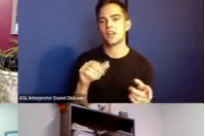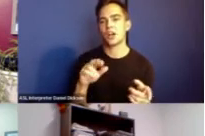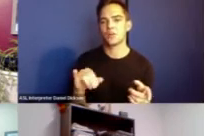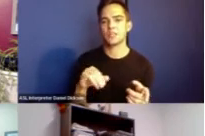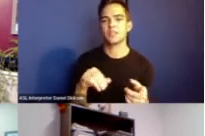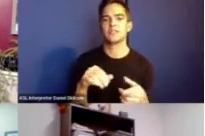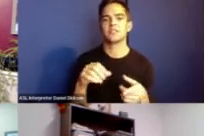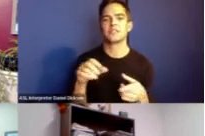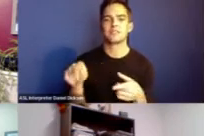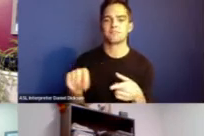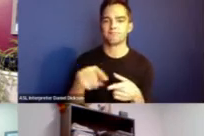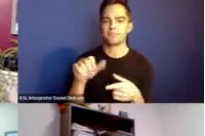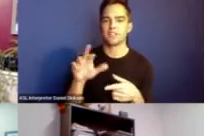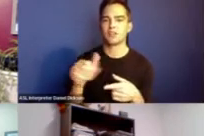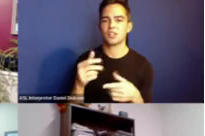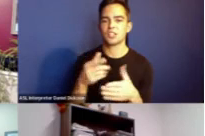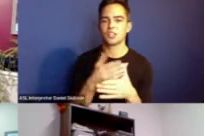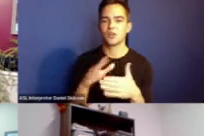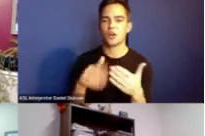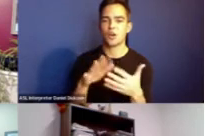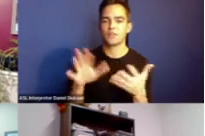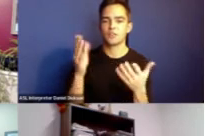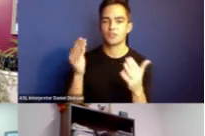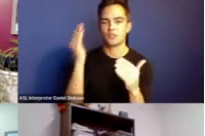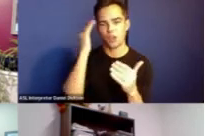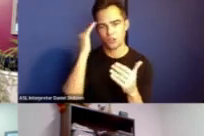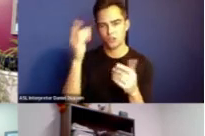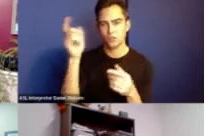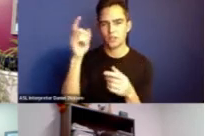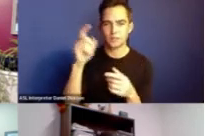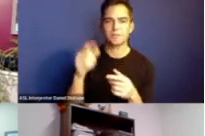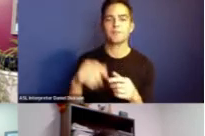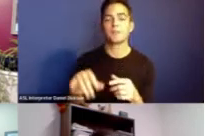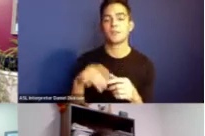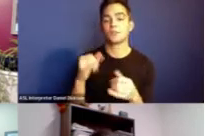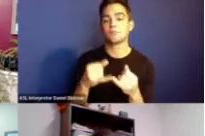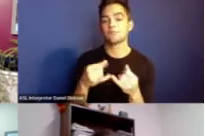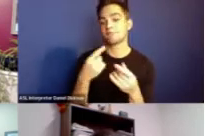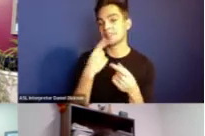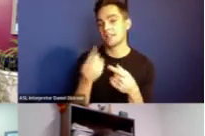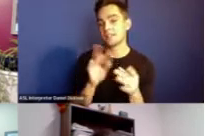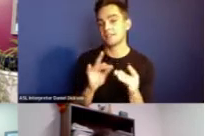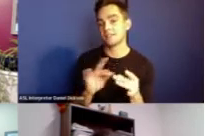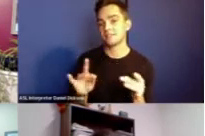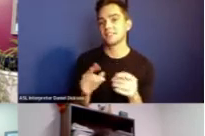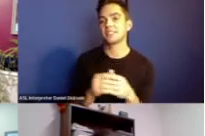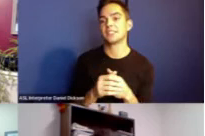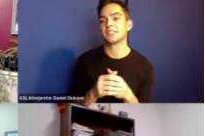wisdom and knowledge. And finally, just Just a note to say that we were really excited to